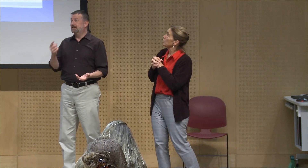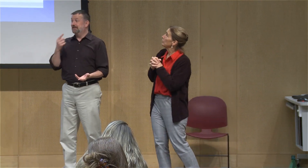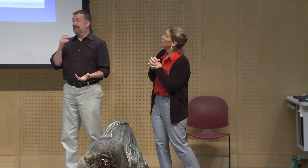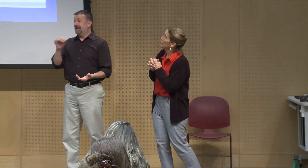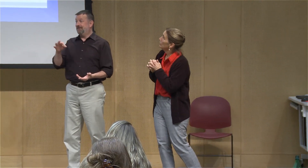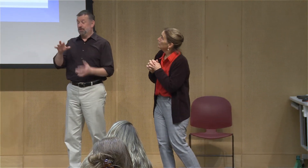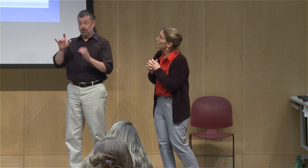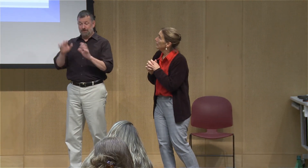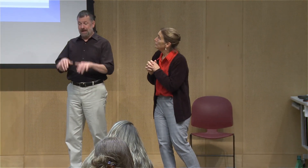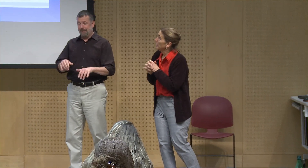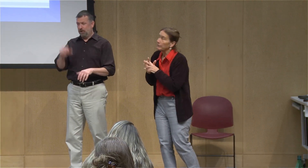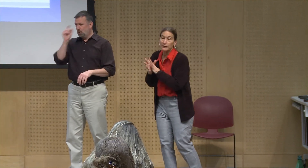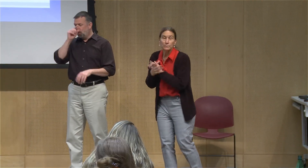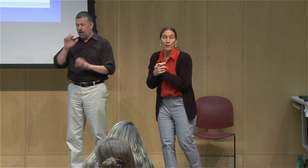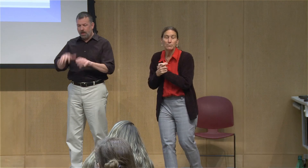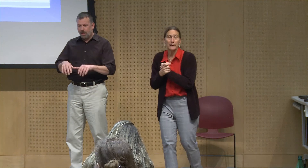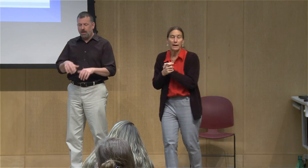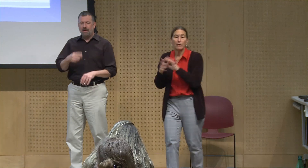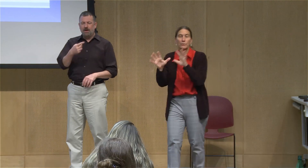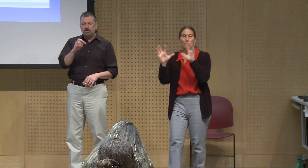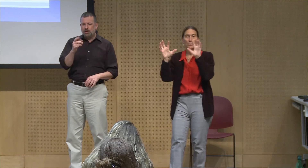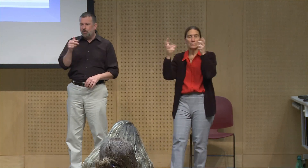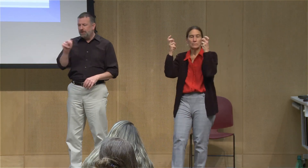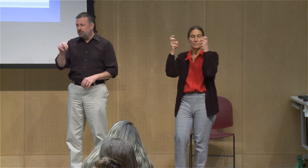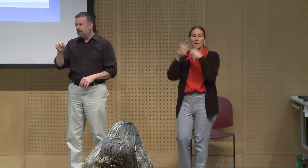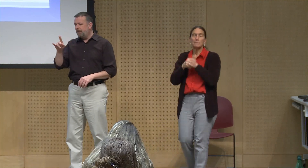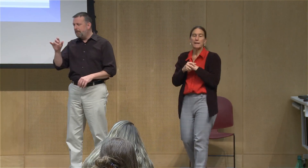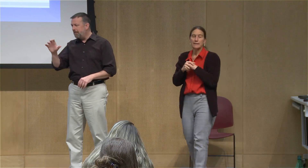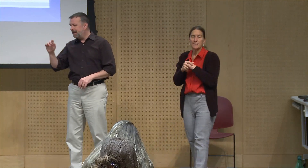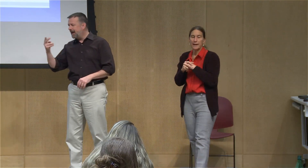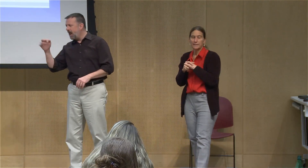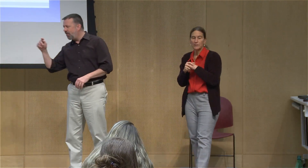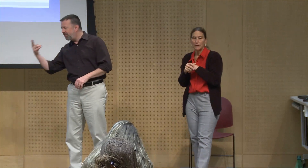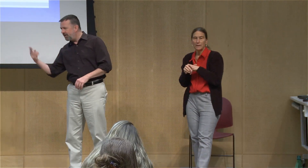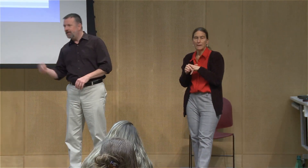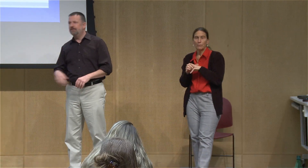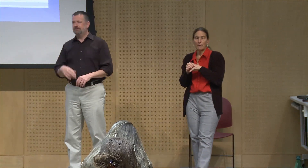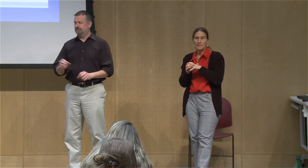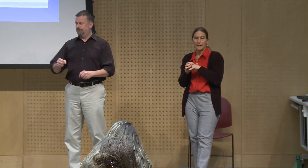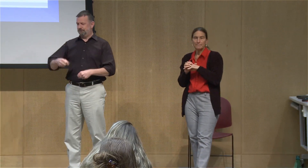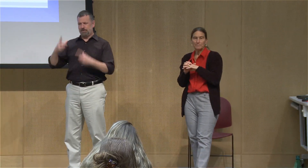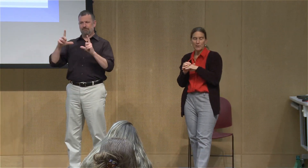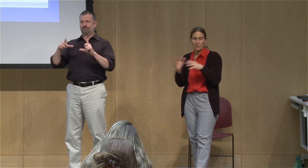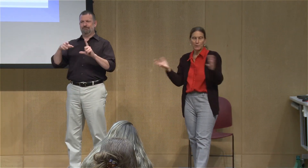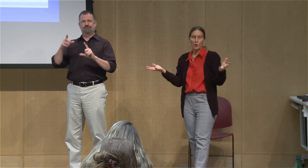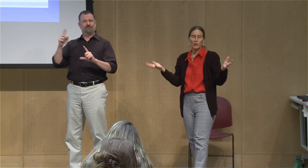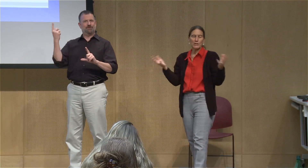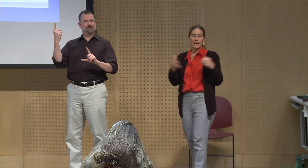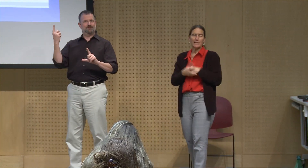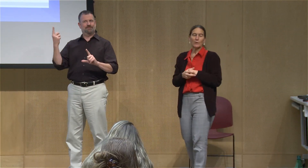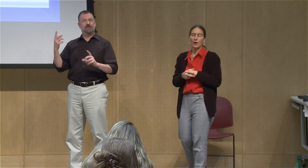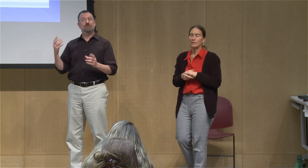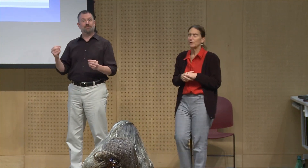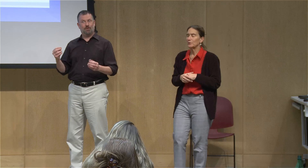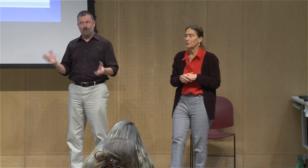"GENERATION PUBLIC HEALTH," YOU WILL GET TO THAT WEB SITE. SO I WOULD ENCOURAGE ANY AND ALL OF YOU TO DO THAT,